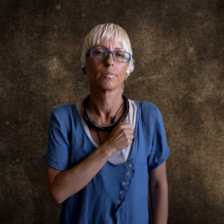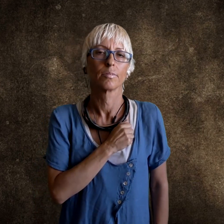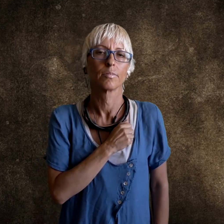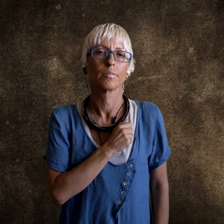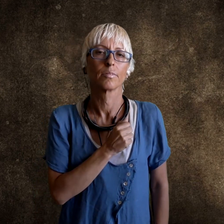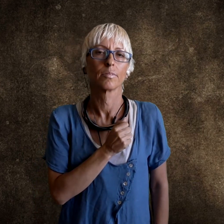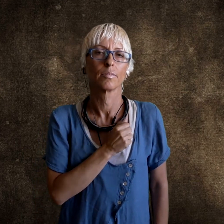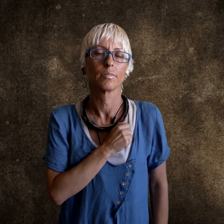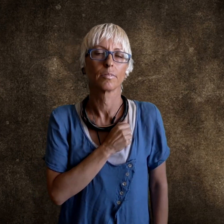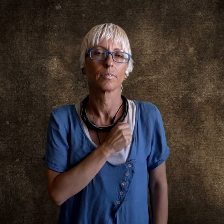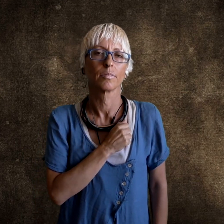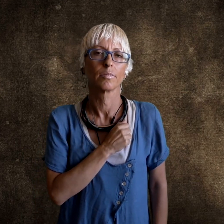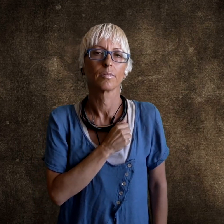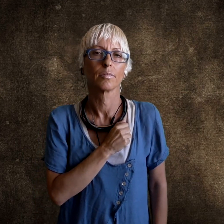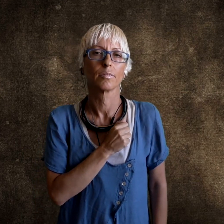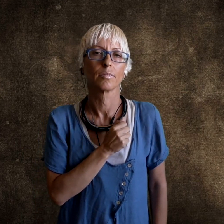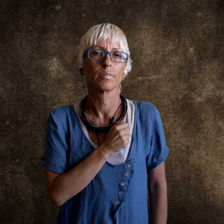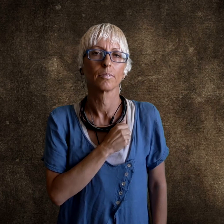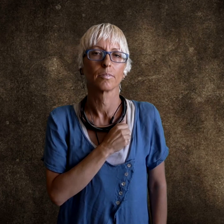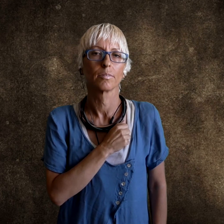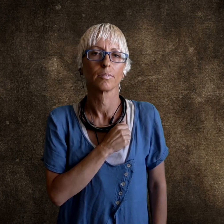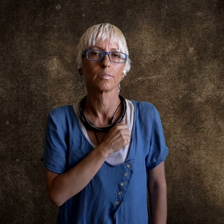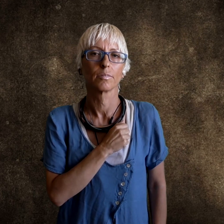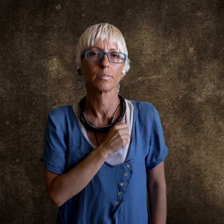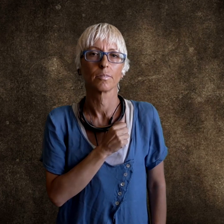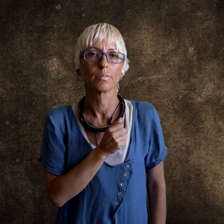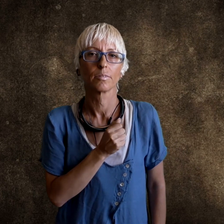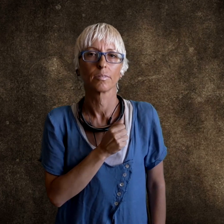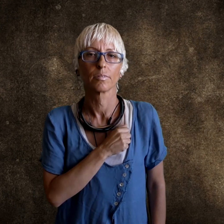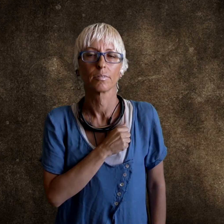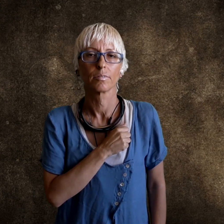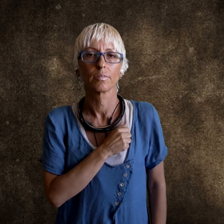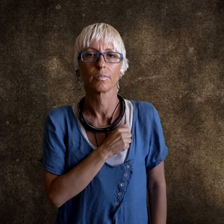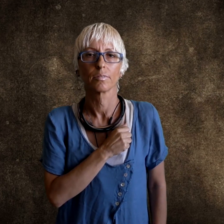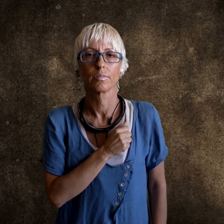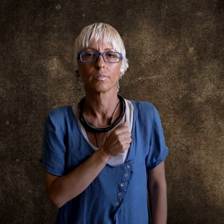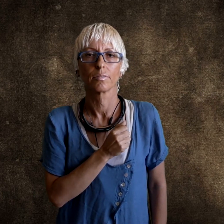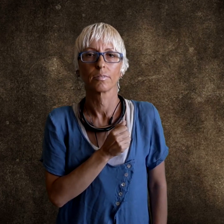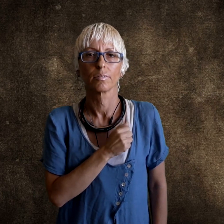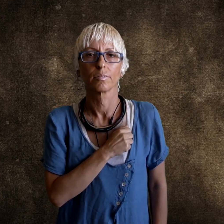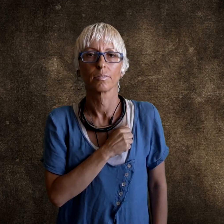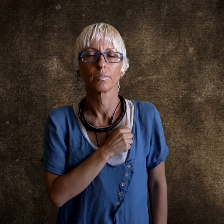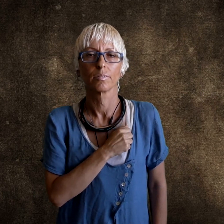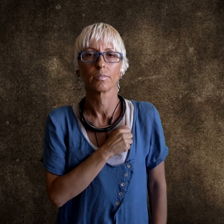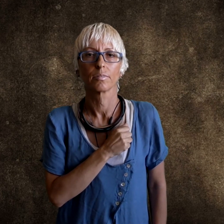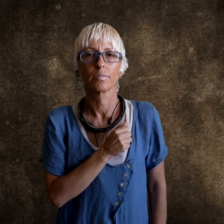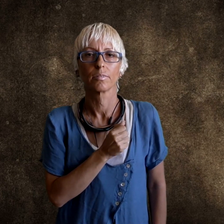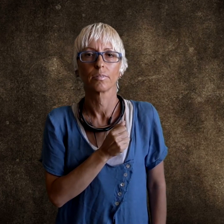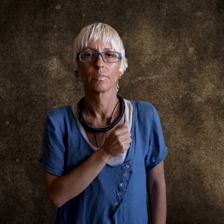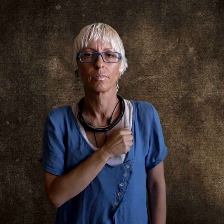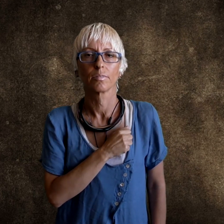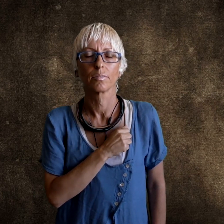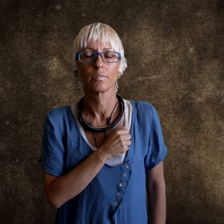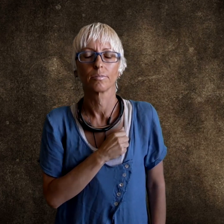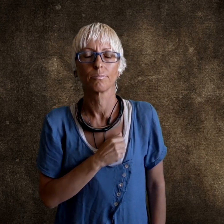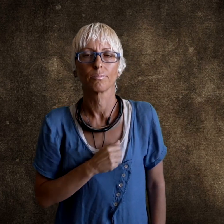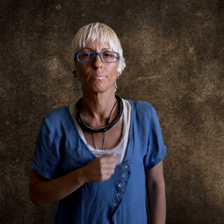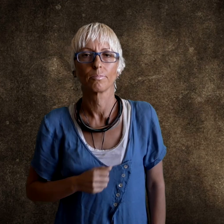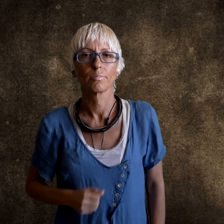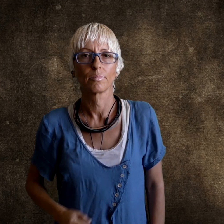heartbeats